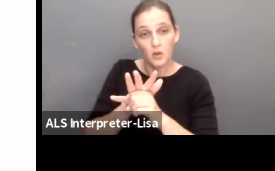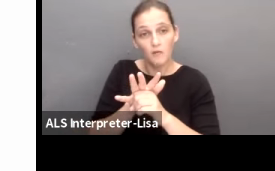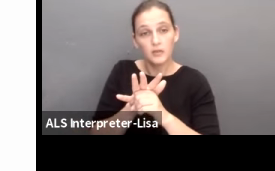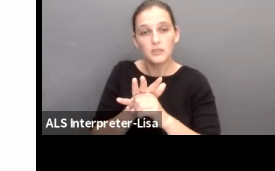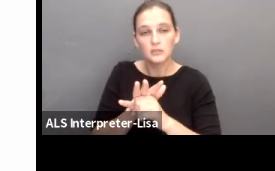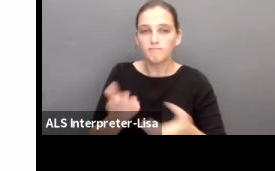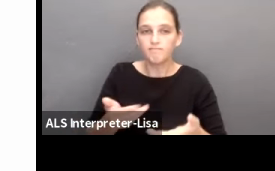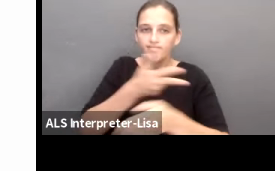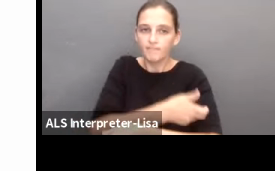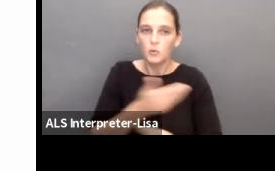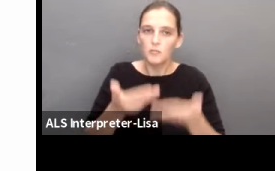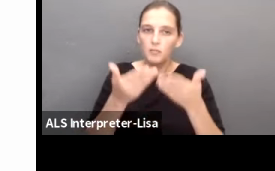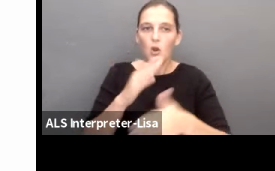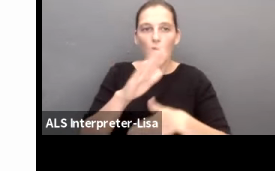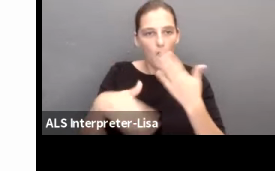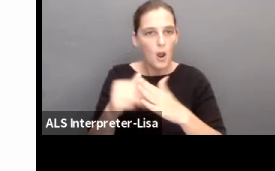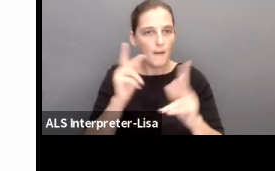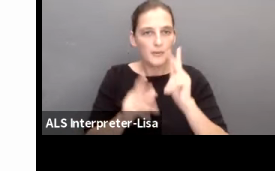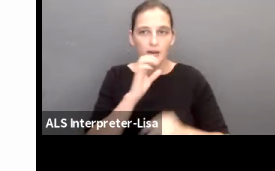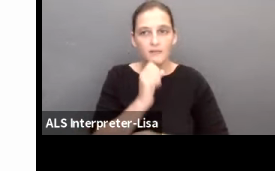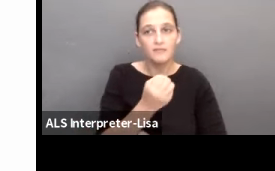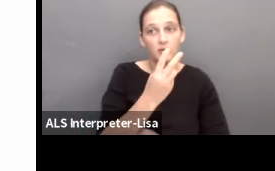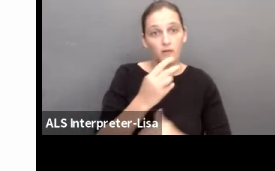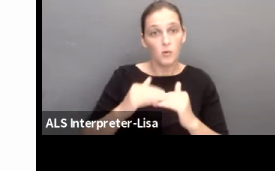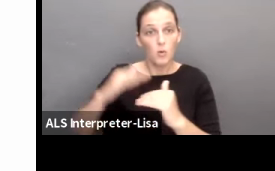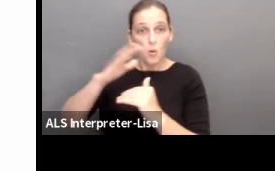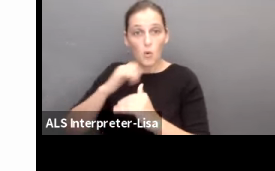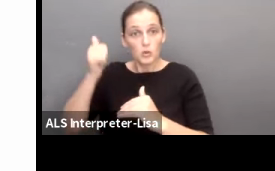for all people ages 12 years and older, including people who are pregnant or breastfeeding,